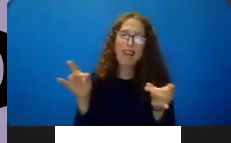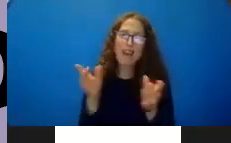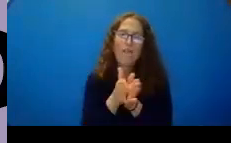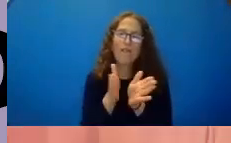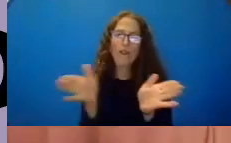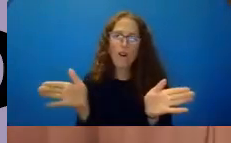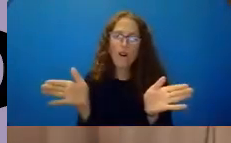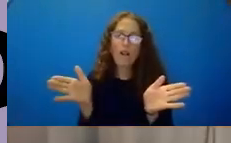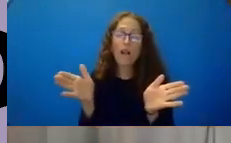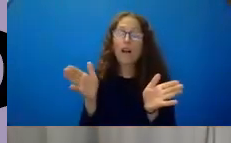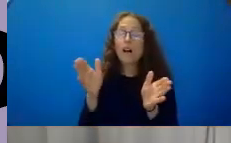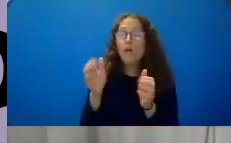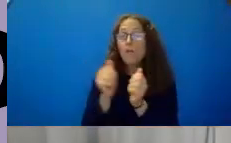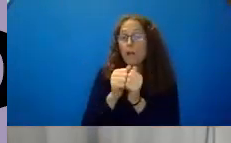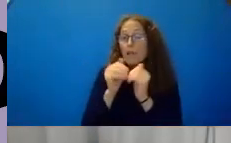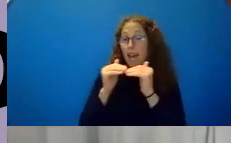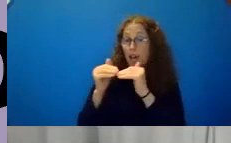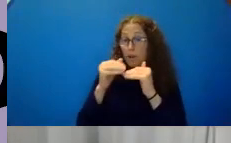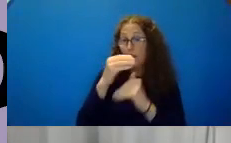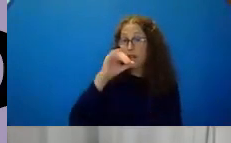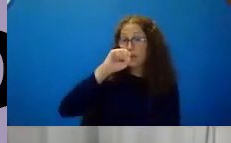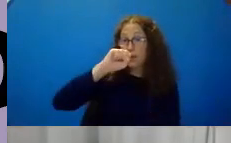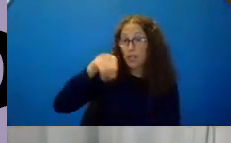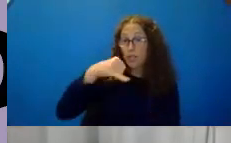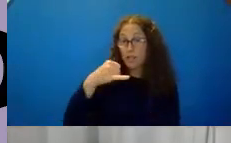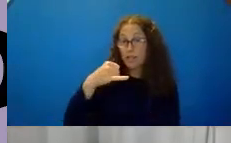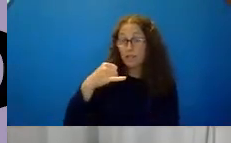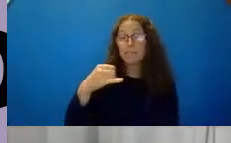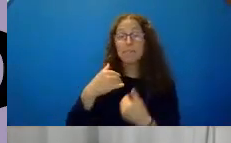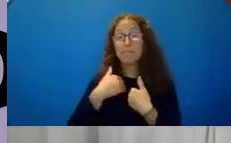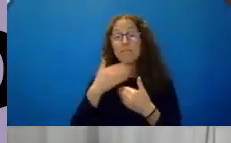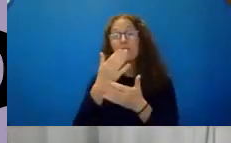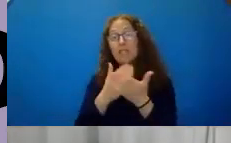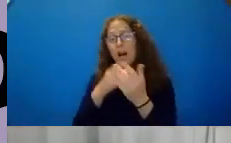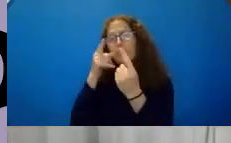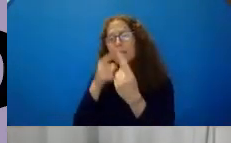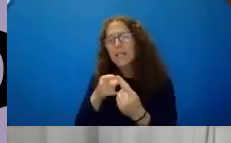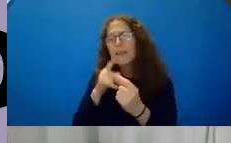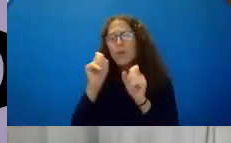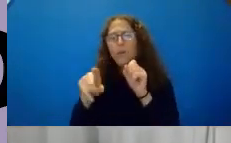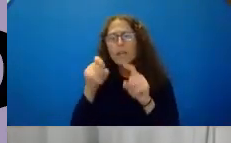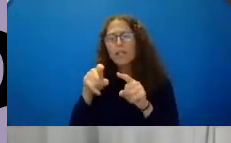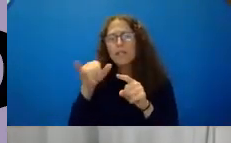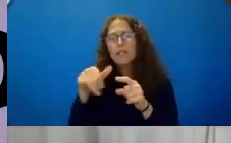YOU LOOK AT THIS VERSION OF THE RFP AND REVIEW IT